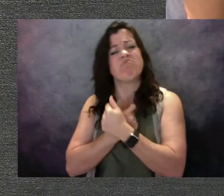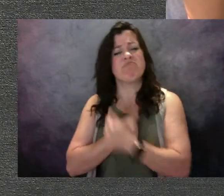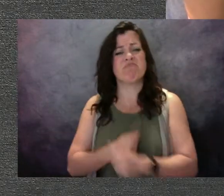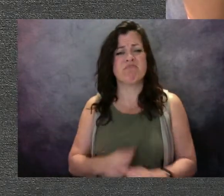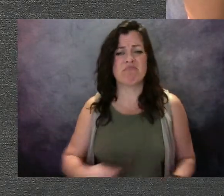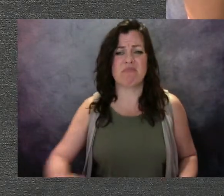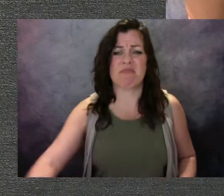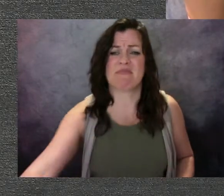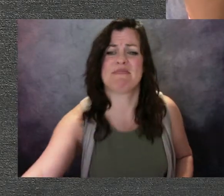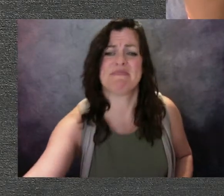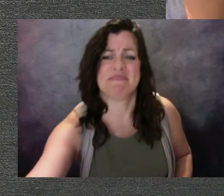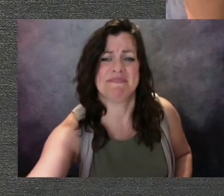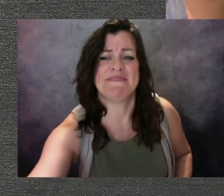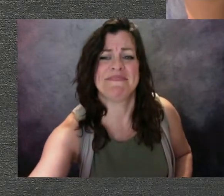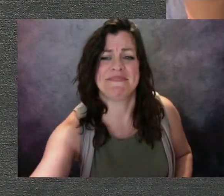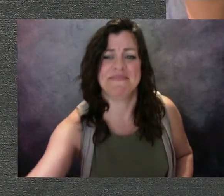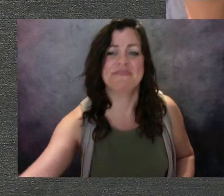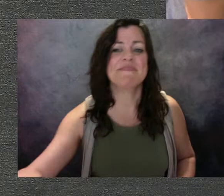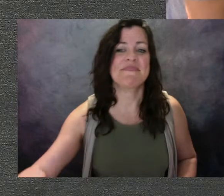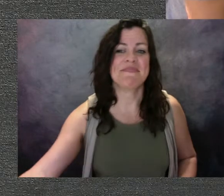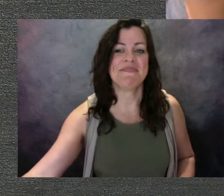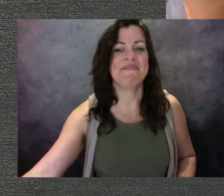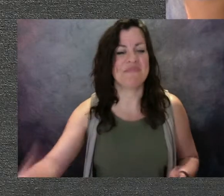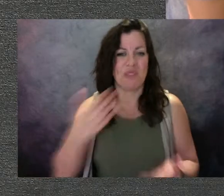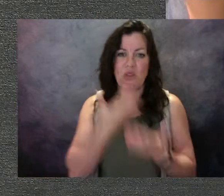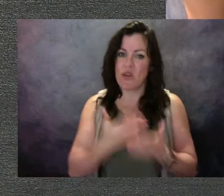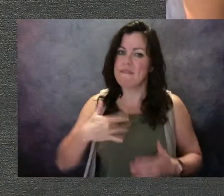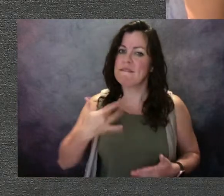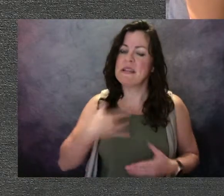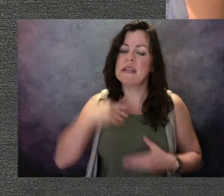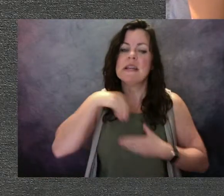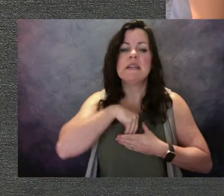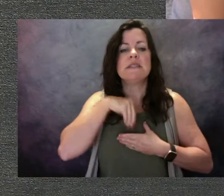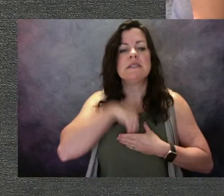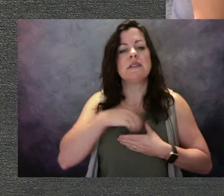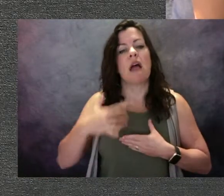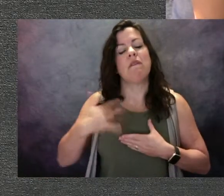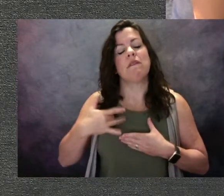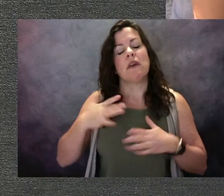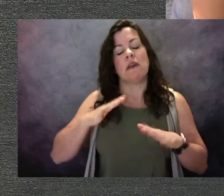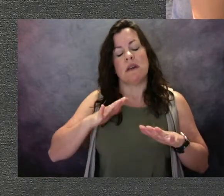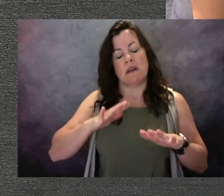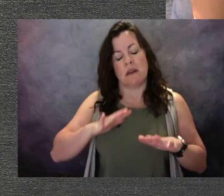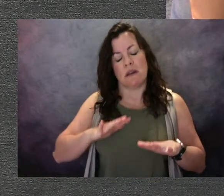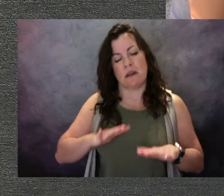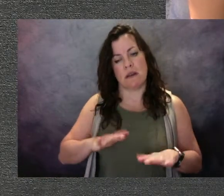So it's good to have a peaceful place inside, and it's good to meditate and take a break